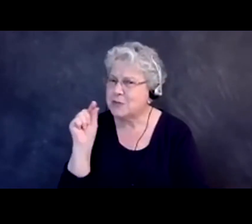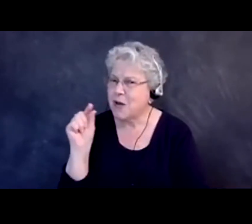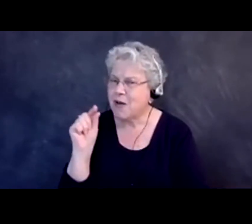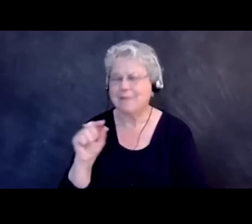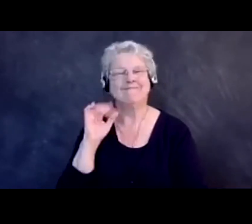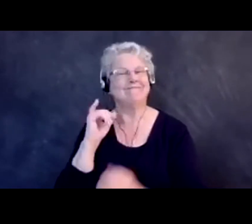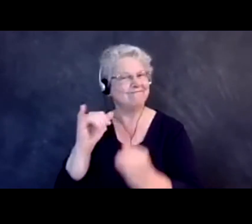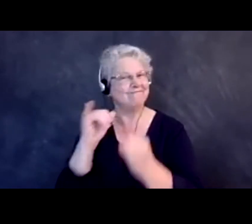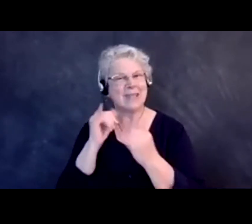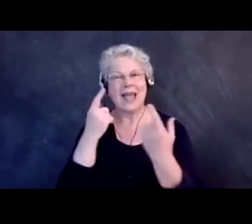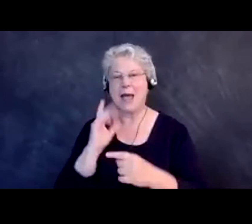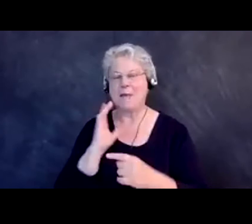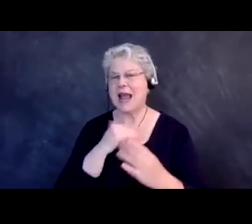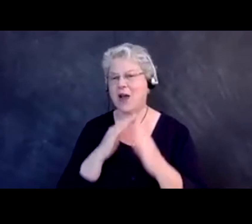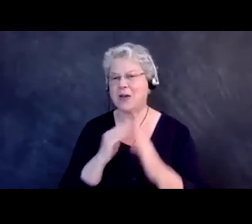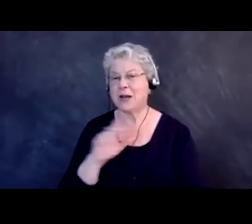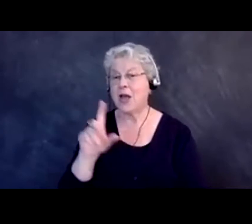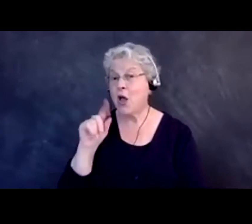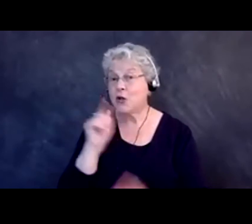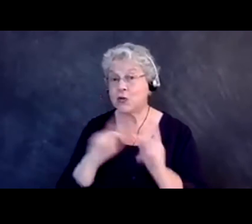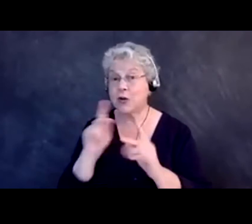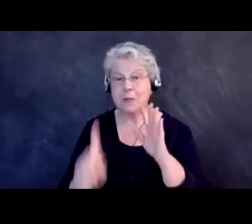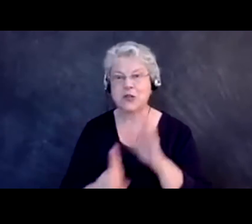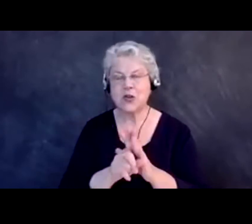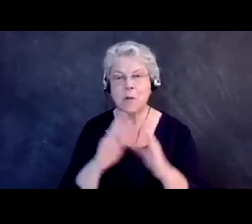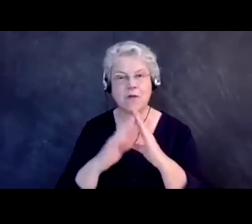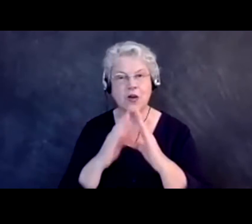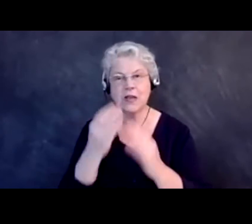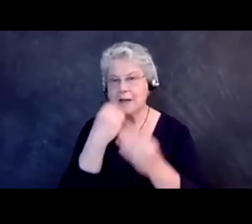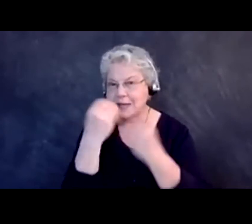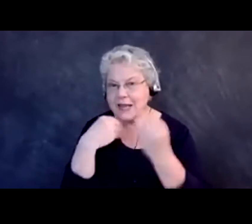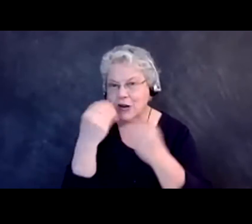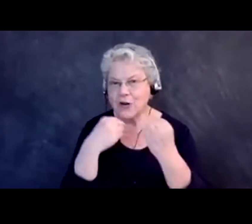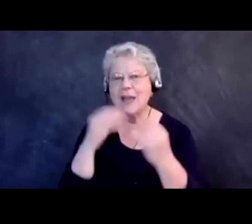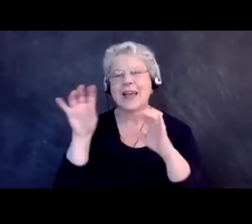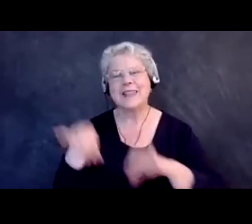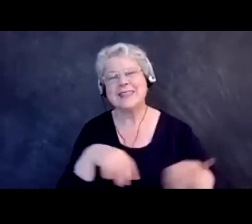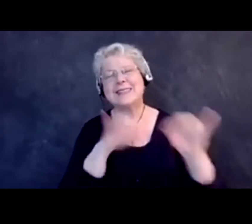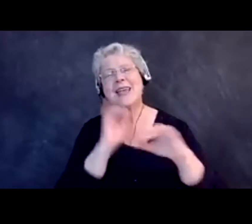with like 20 people coming to a community dinner, the same 20 people that come to every open event,